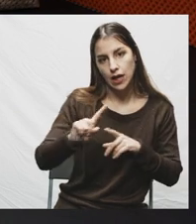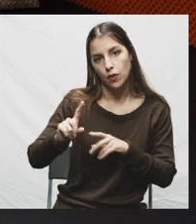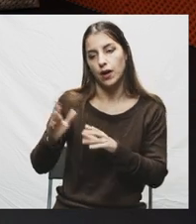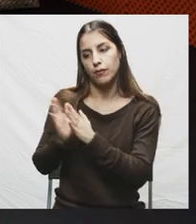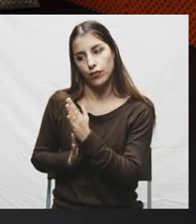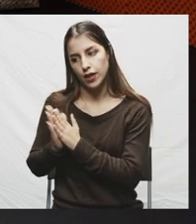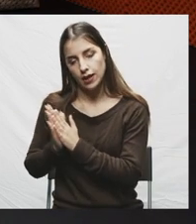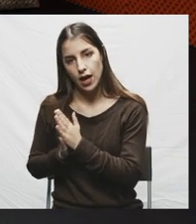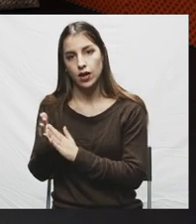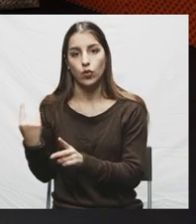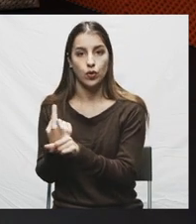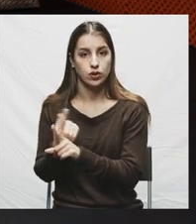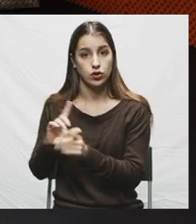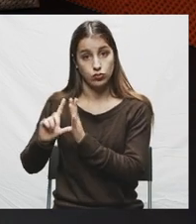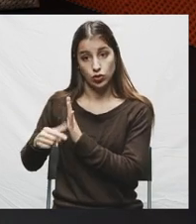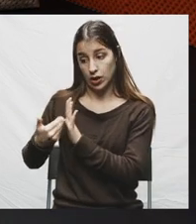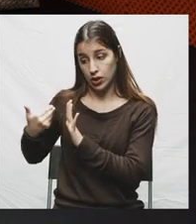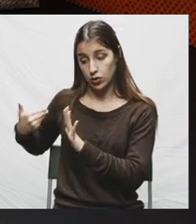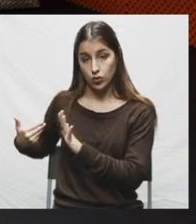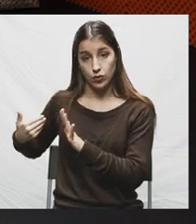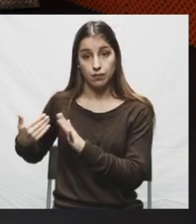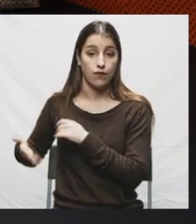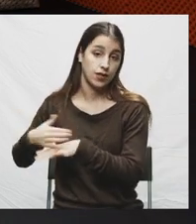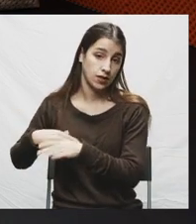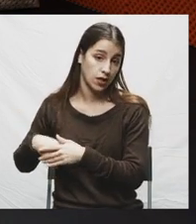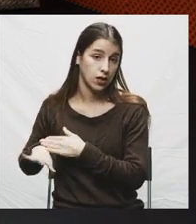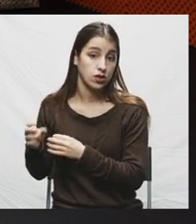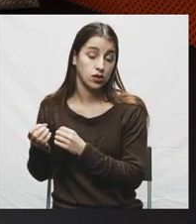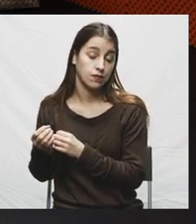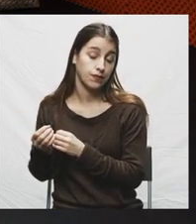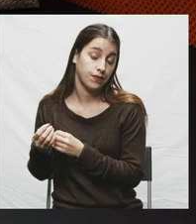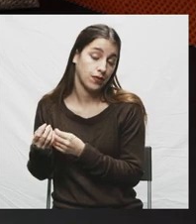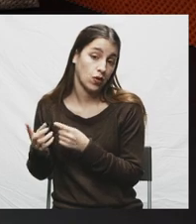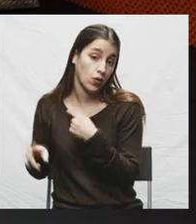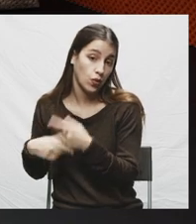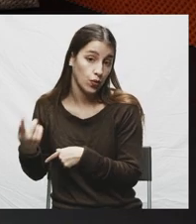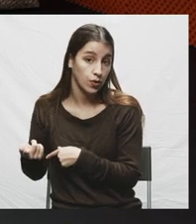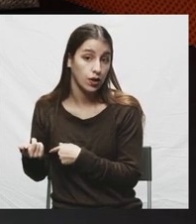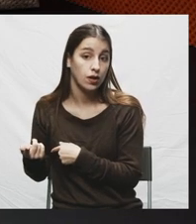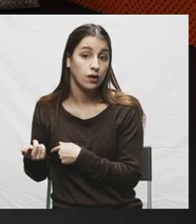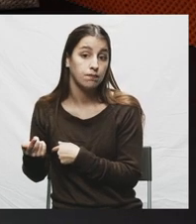knowing how to accumulate all our knowledge and experience. But it’s also good to find means